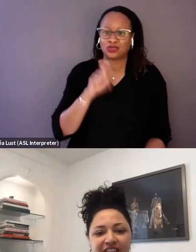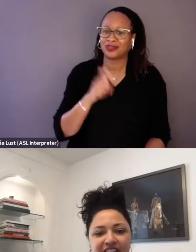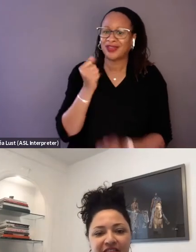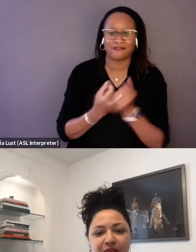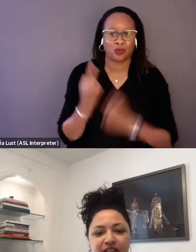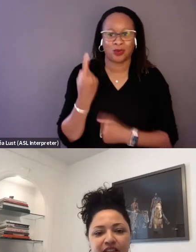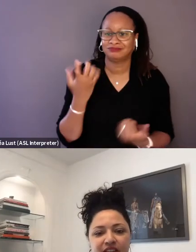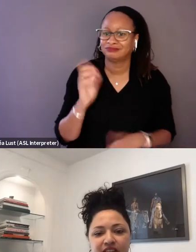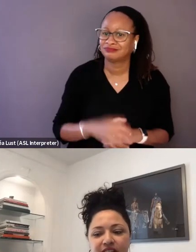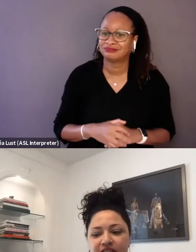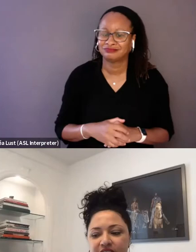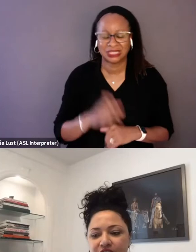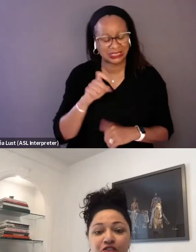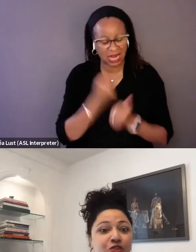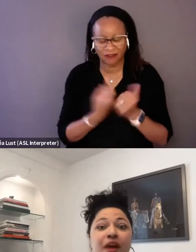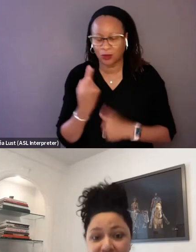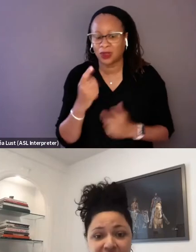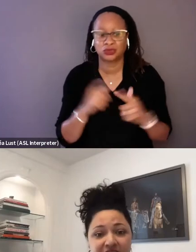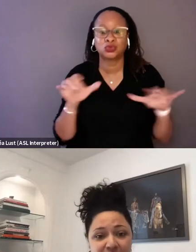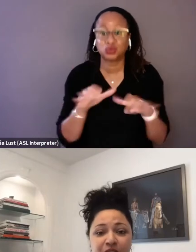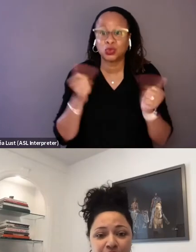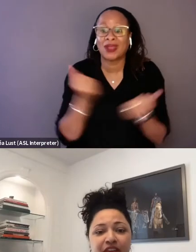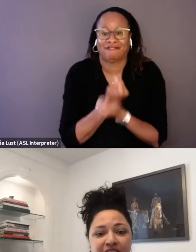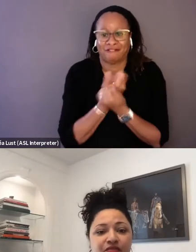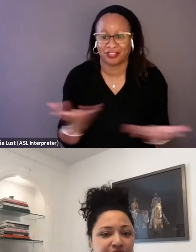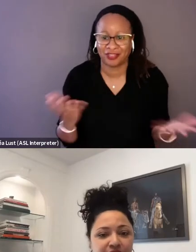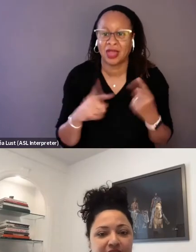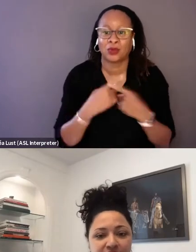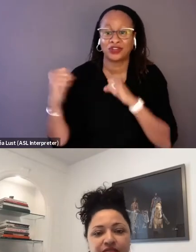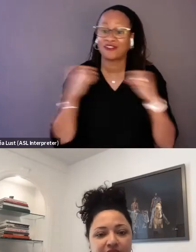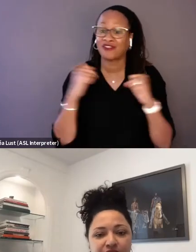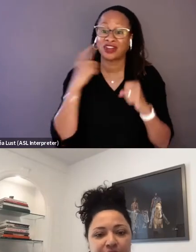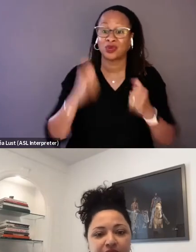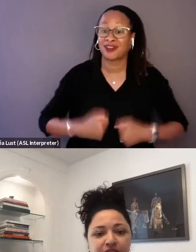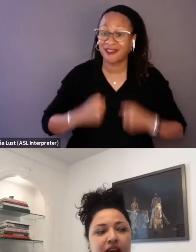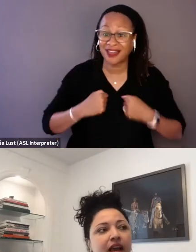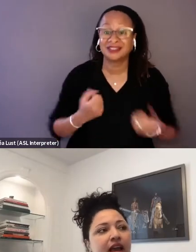You need everyone to do everything when you're fighting for your life and fighting for rights.